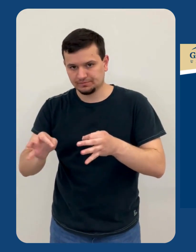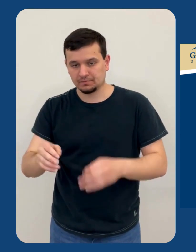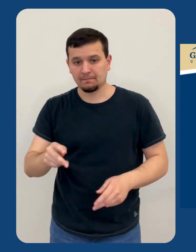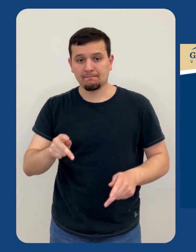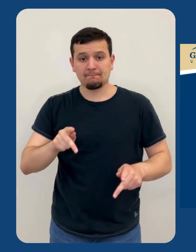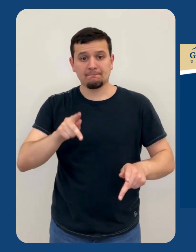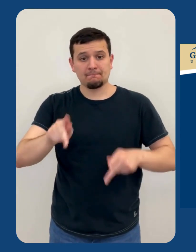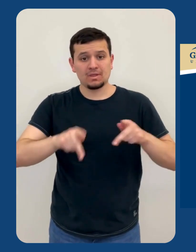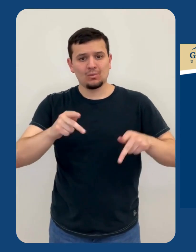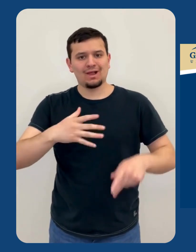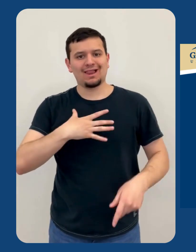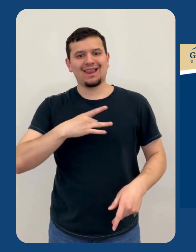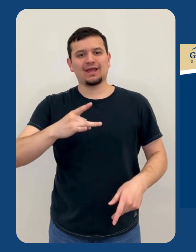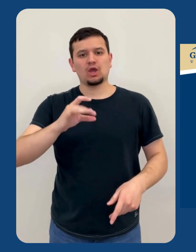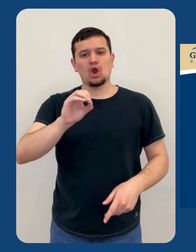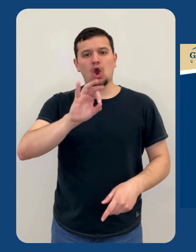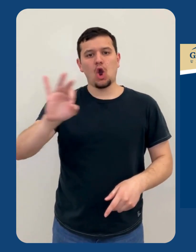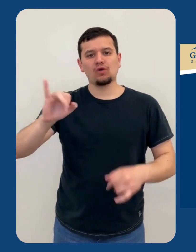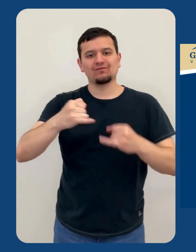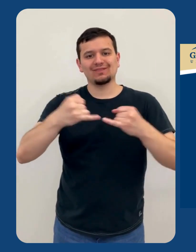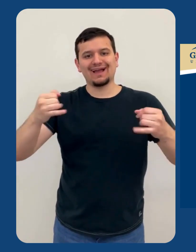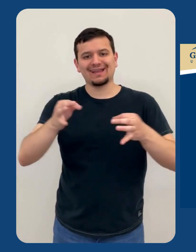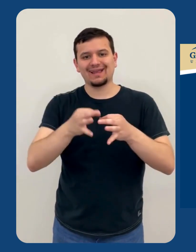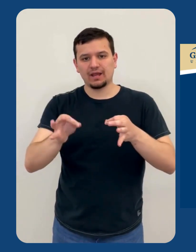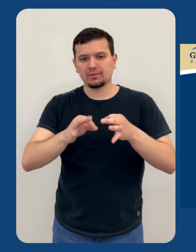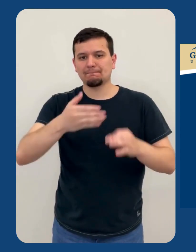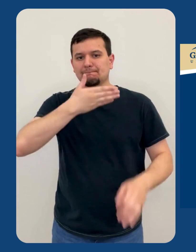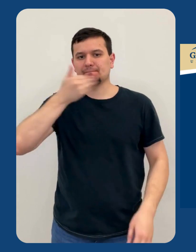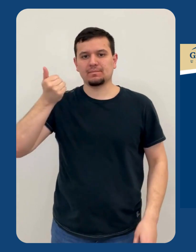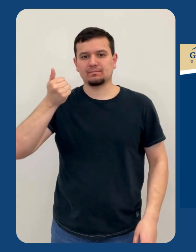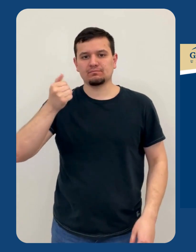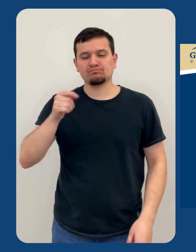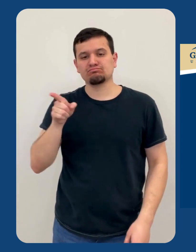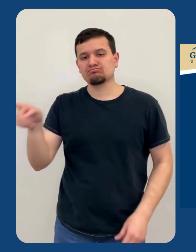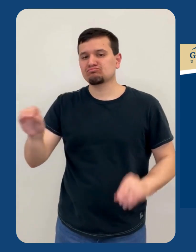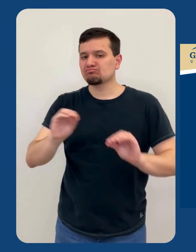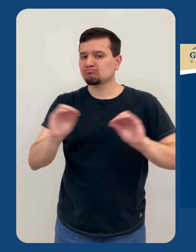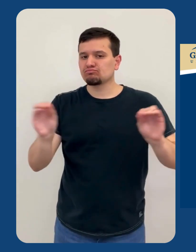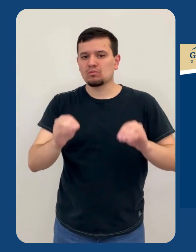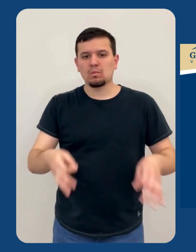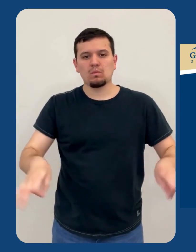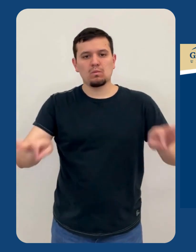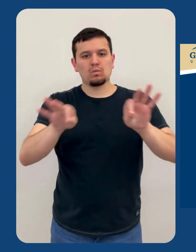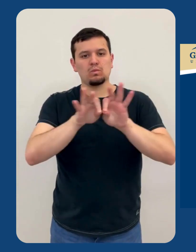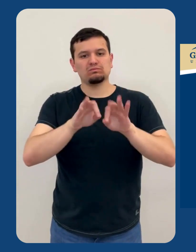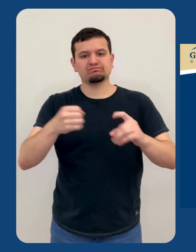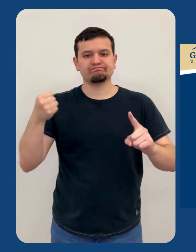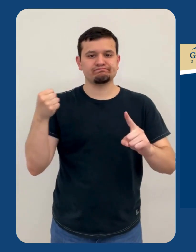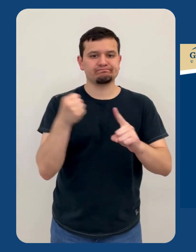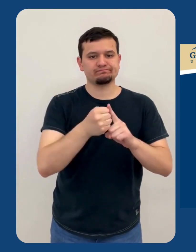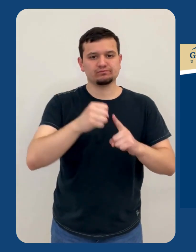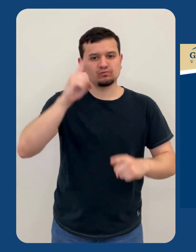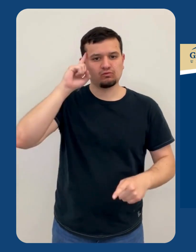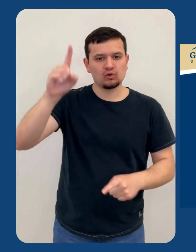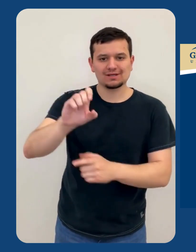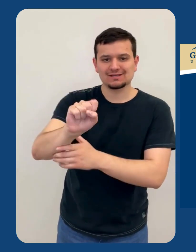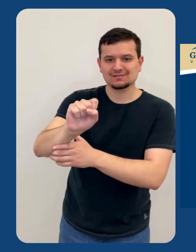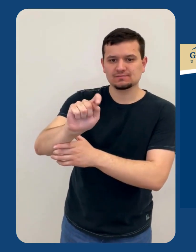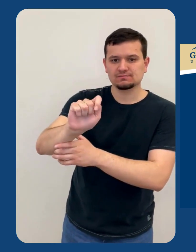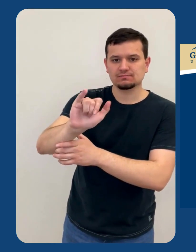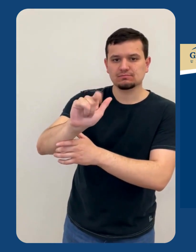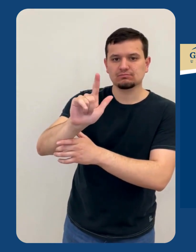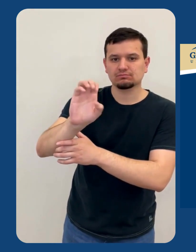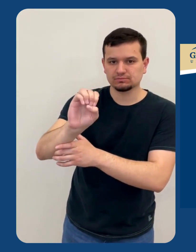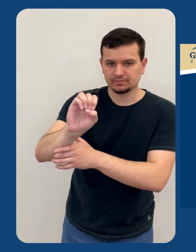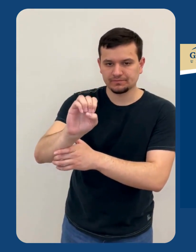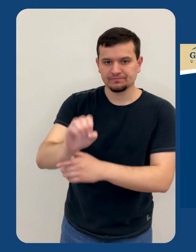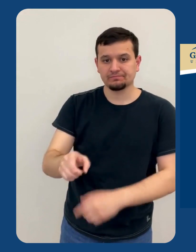People liked the offline captions better. There were no significant effects for style.